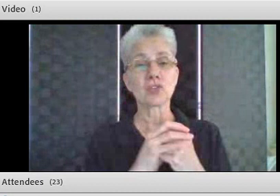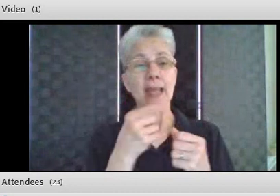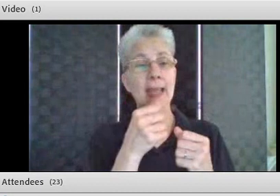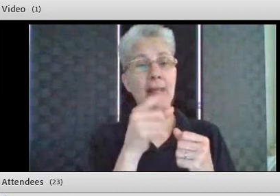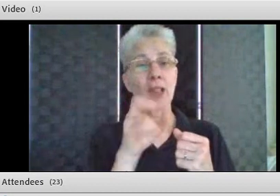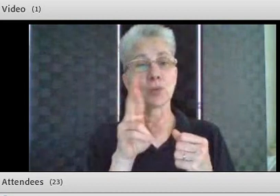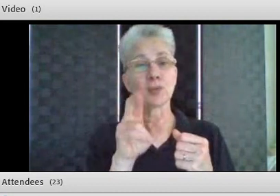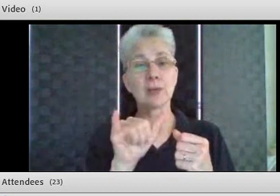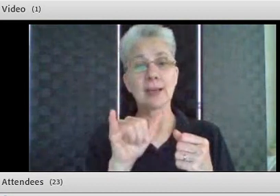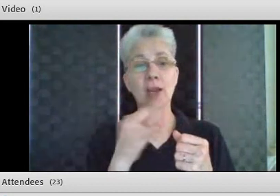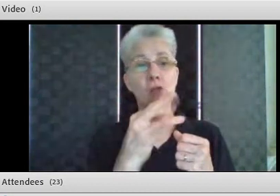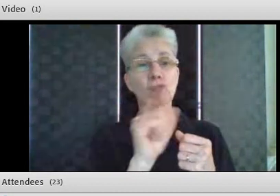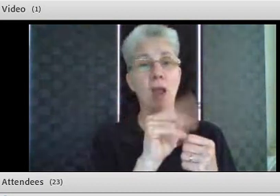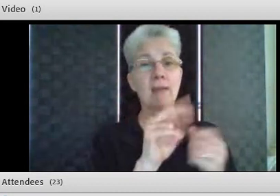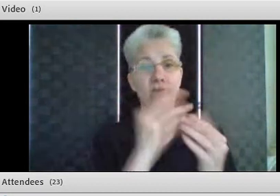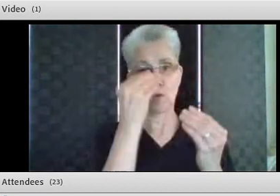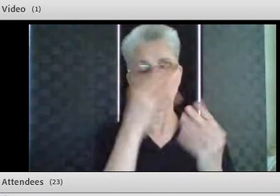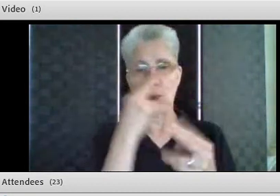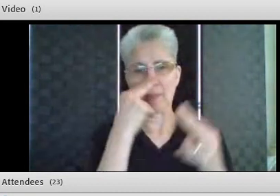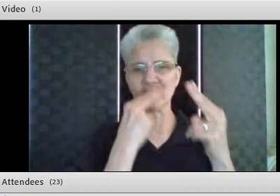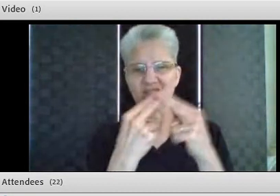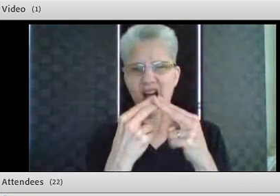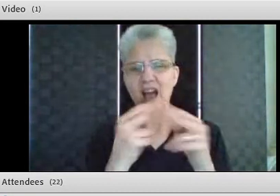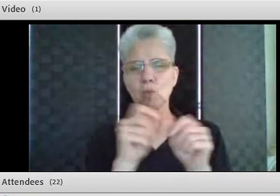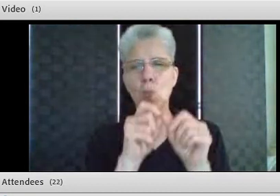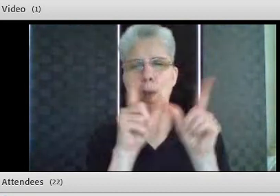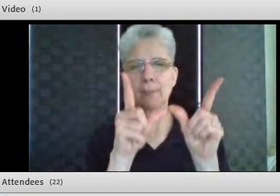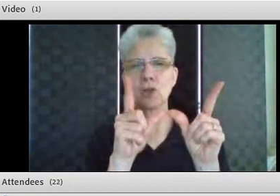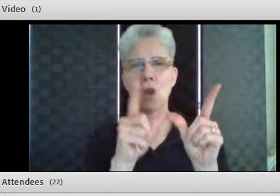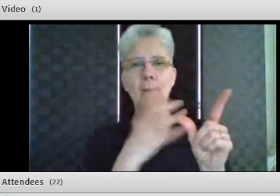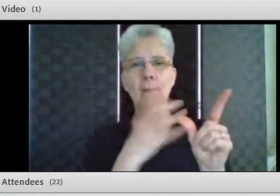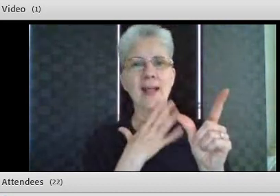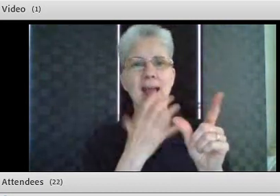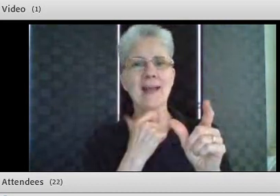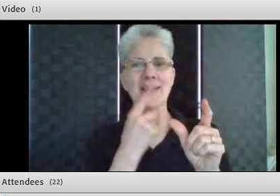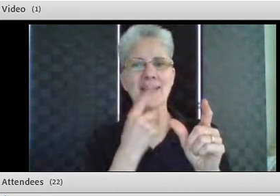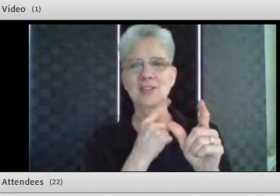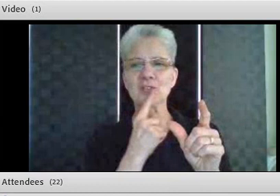I'm glad I got to put some stuff in the chat box. That doesn't happen all the time during the webinar, so thanks for the shout-outs